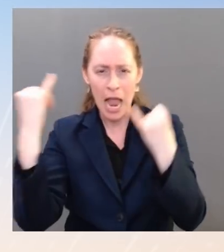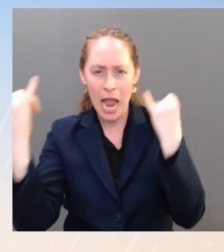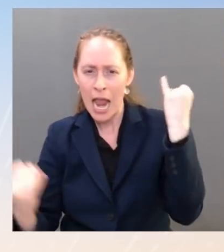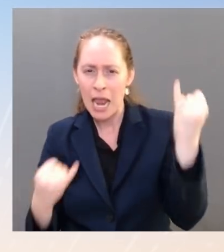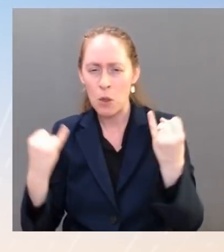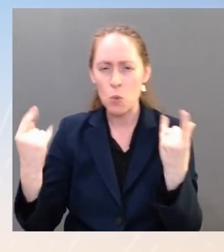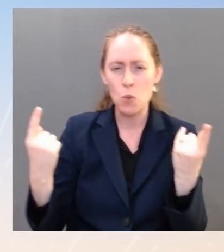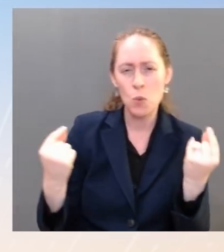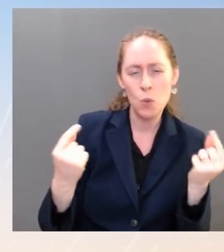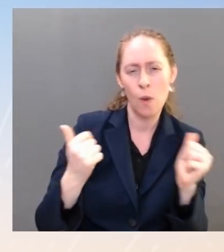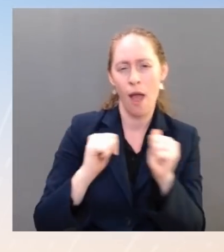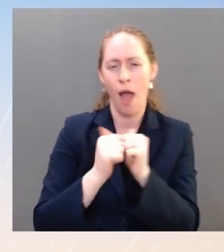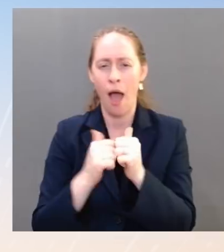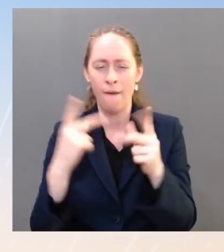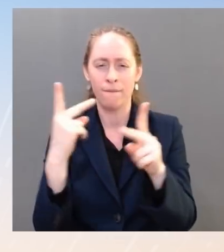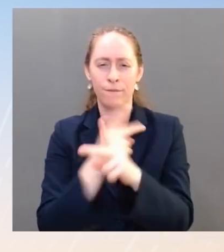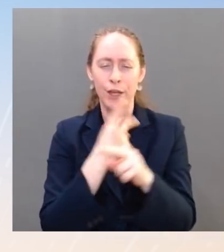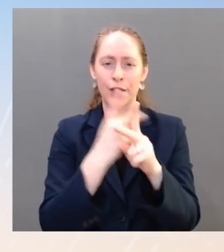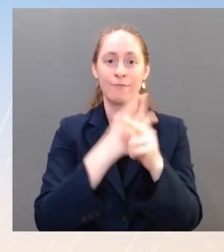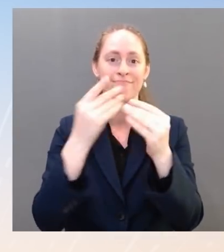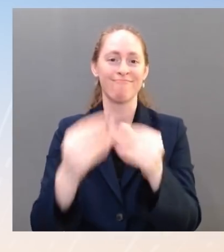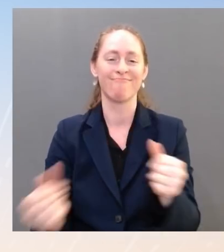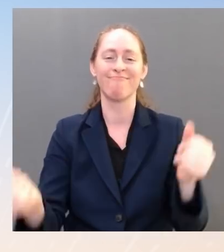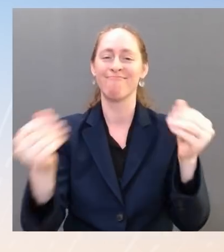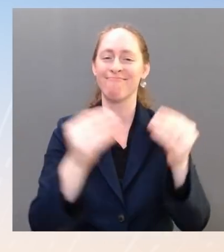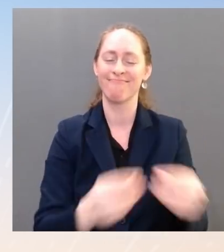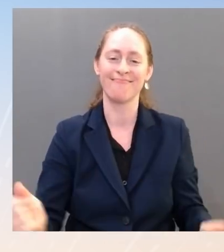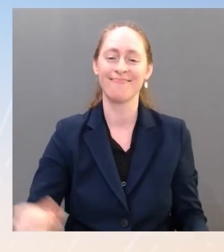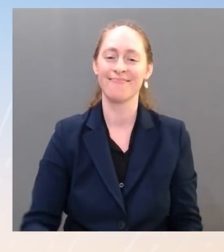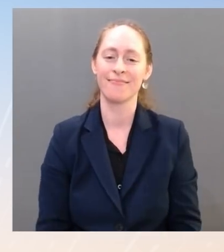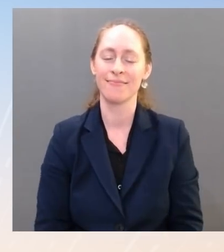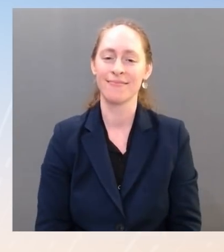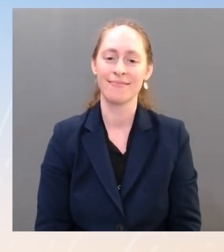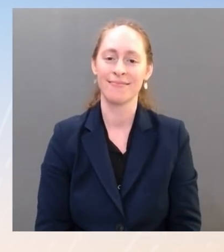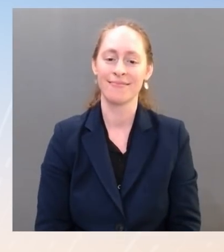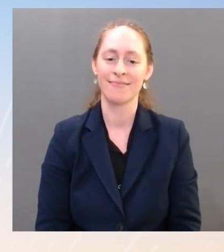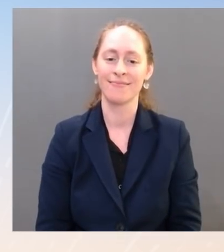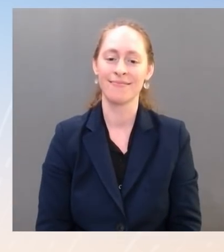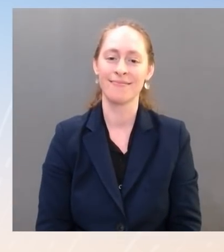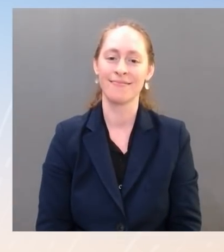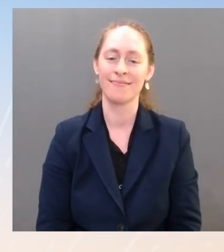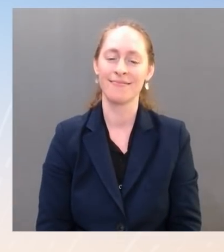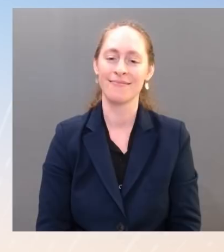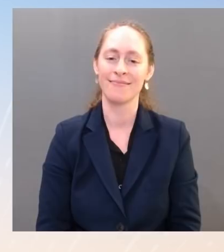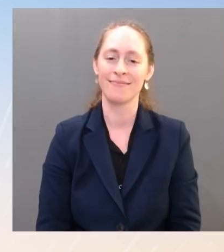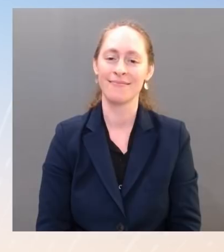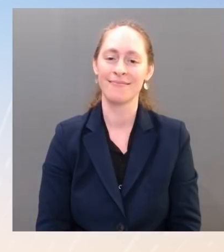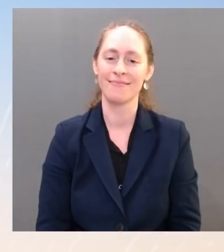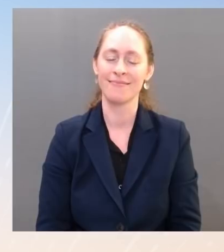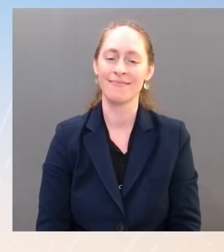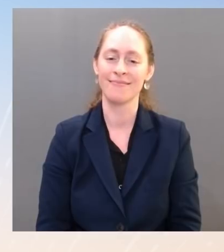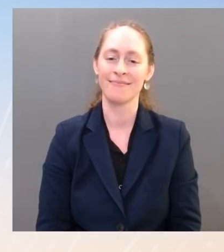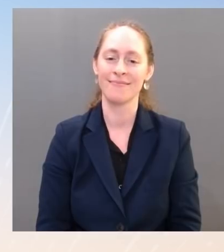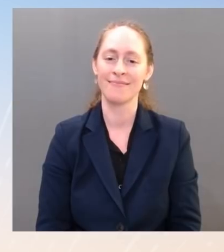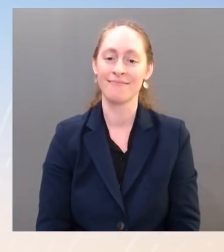and Senator and I mean, Secretary sorry, Secretary Granholm and Secretary Brewer just talk about the coordination they have between their agencies